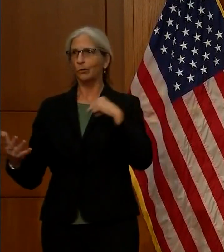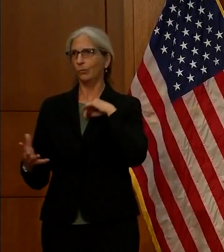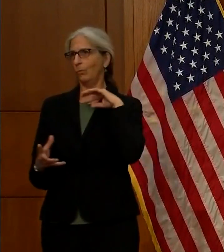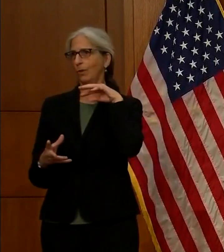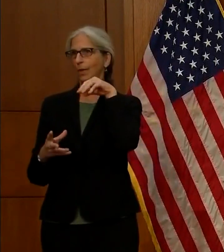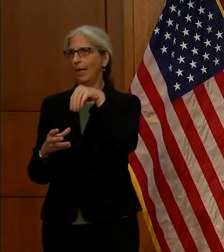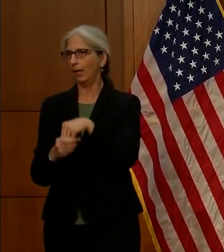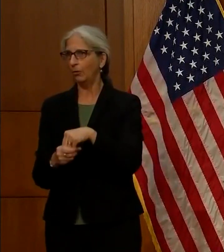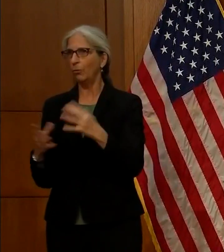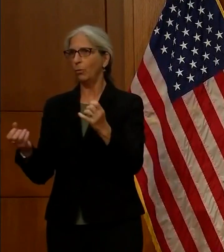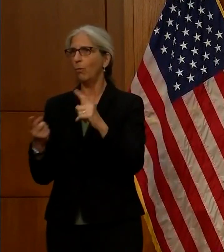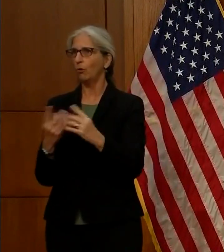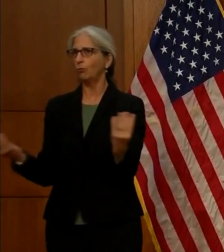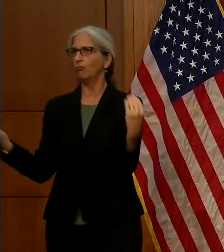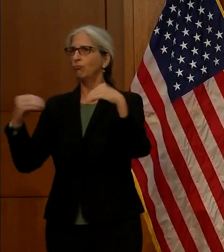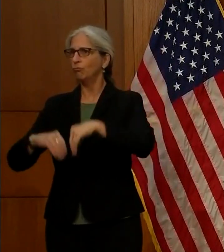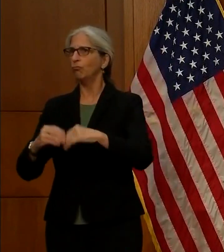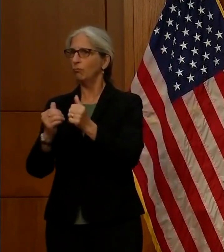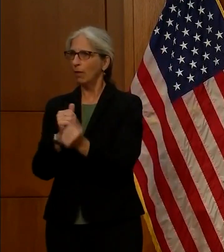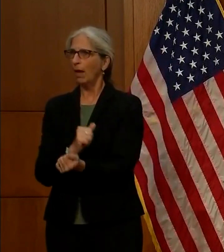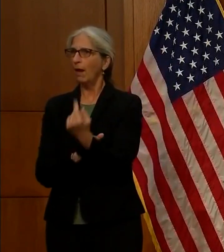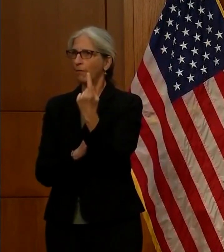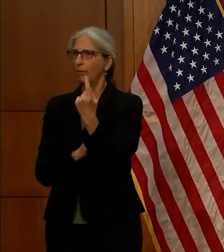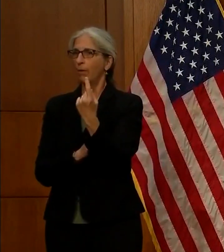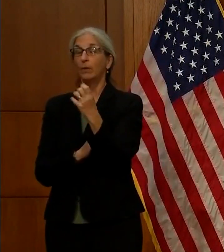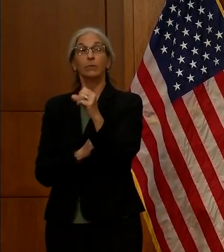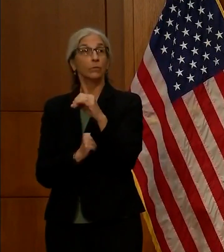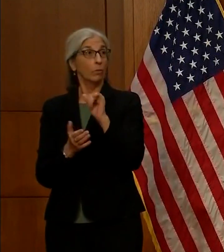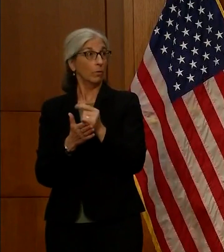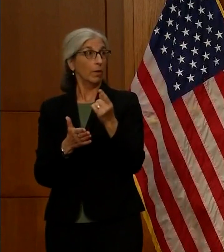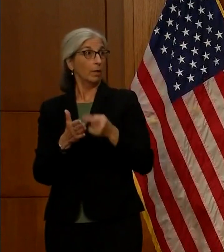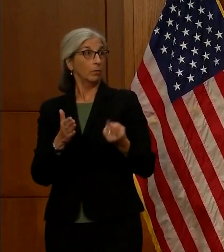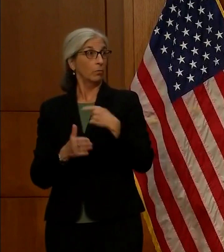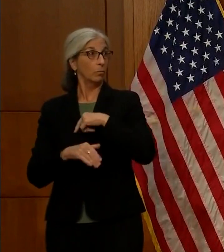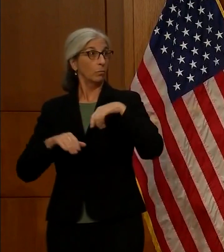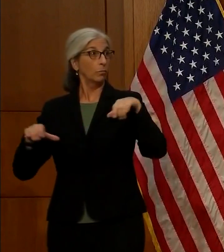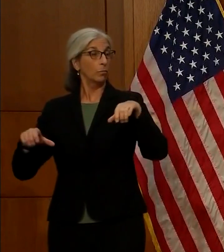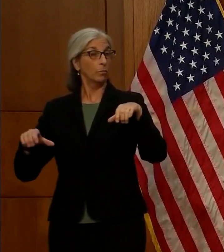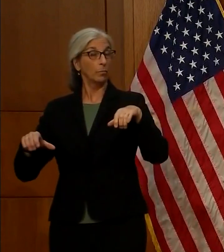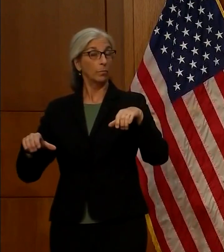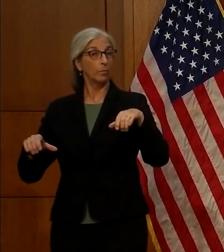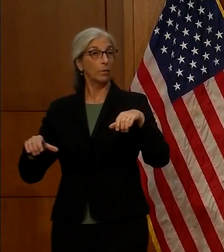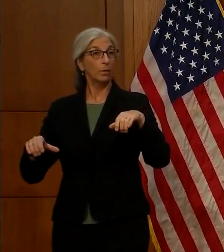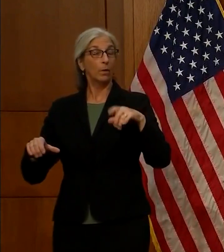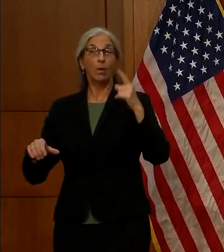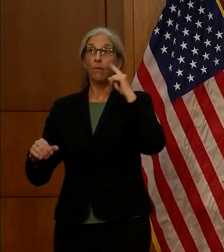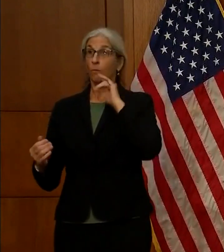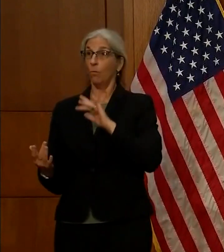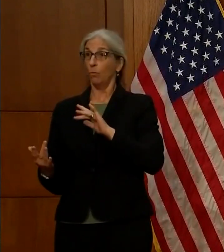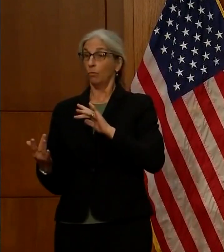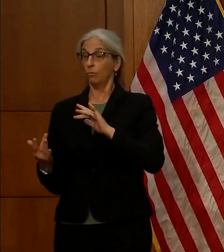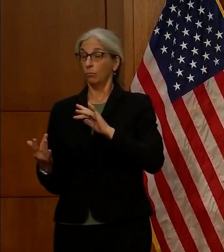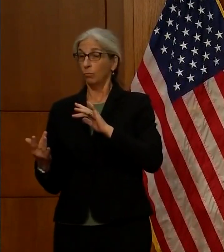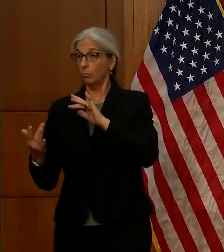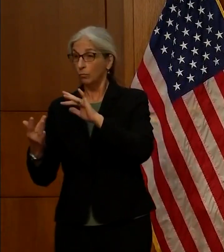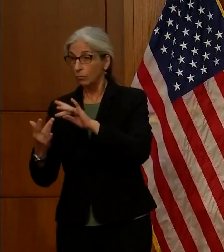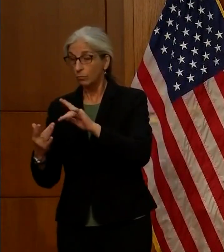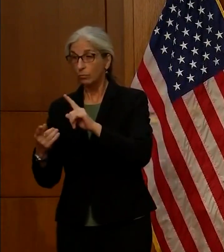WE ARE DIVERSE WE'RE INCLUSIVE AND WE WANT TO- INCLUDE EVERYBODY IN SO THAT'S WHAT